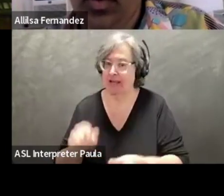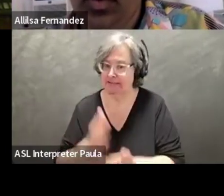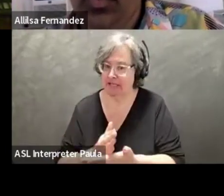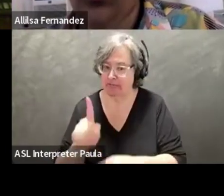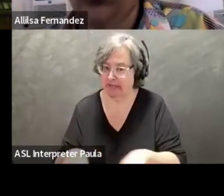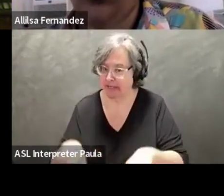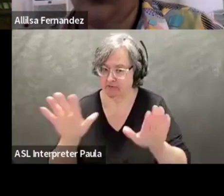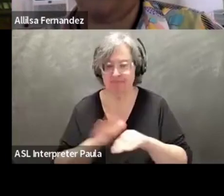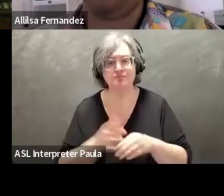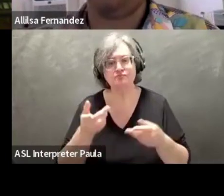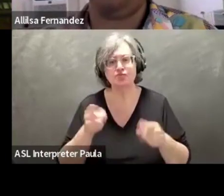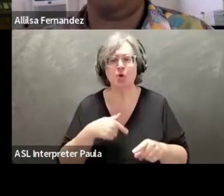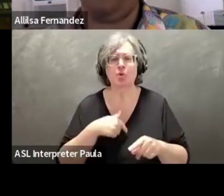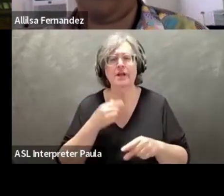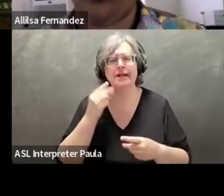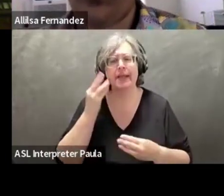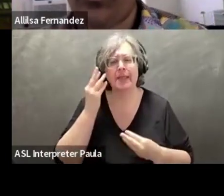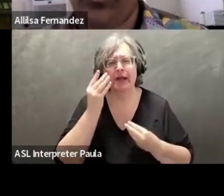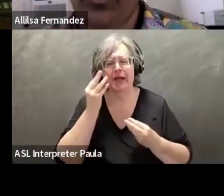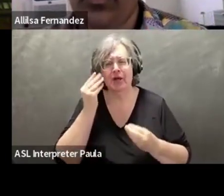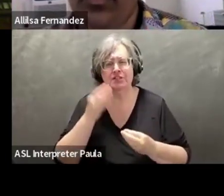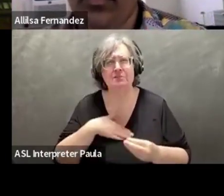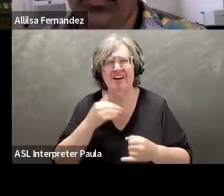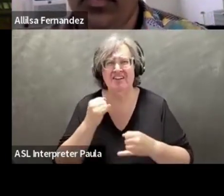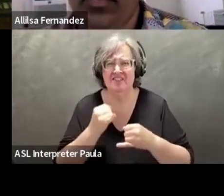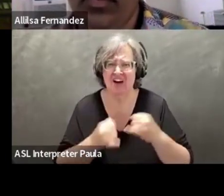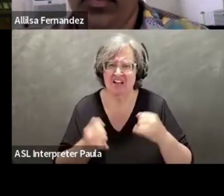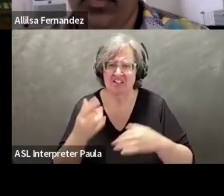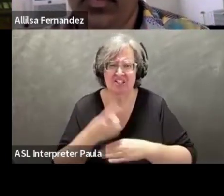in the car thinking about this is my final days, I didn't want